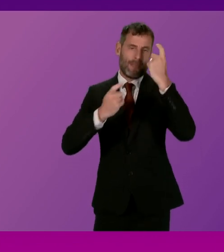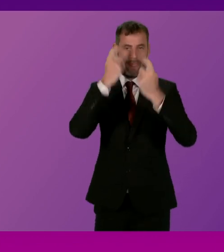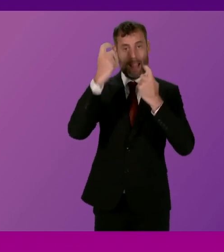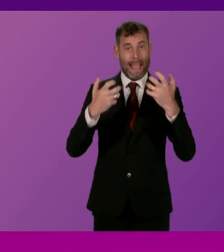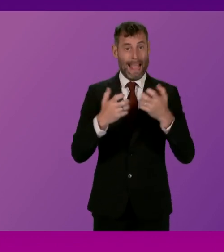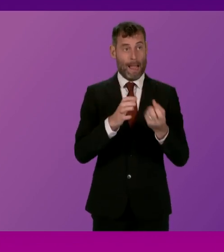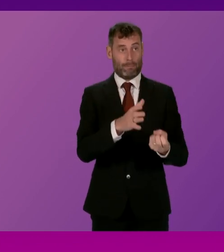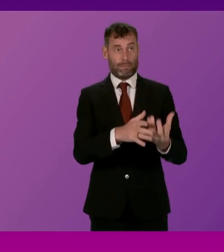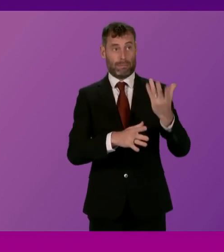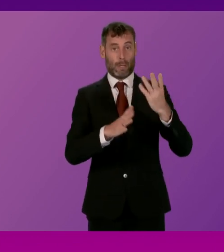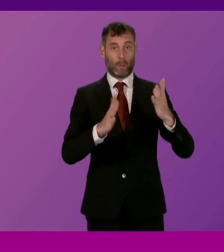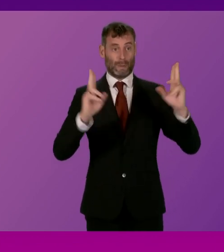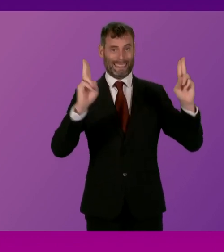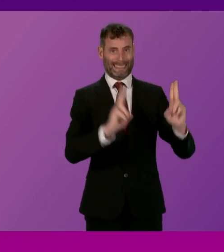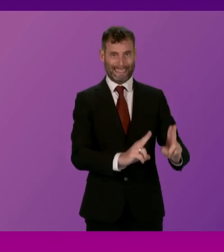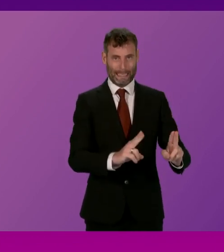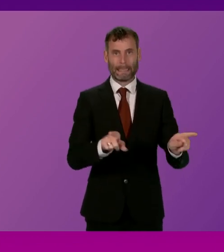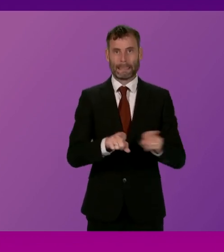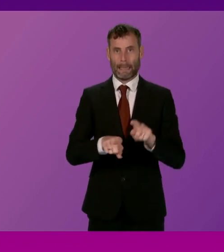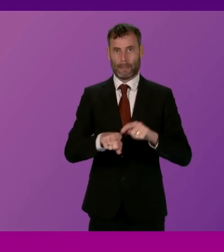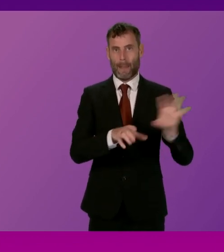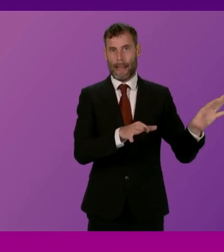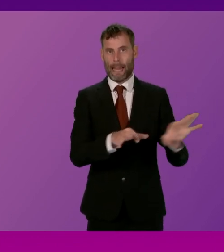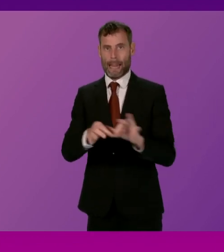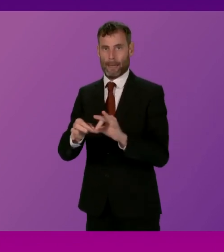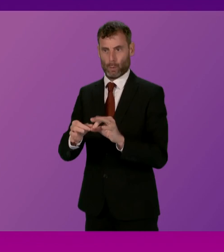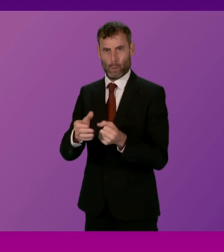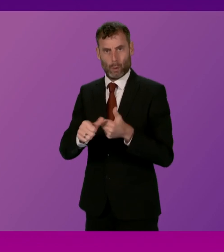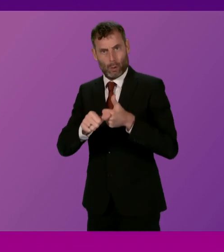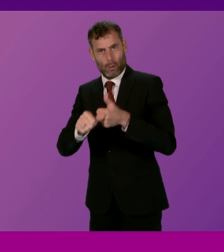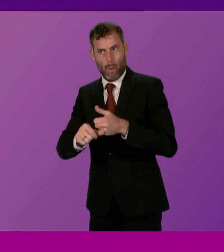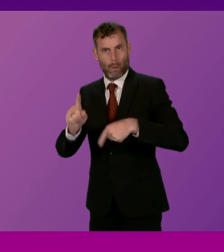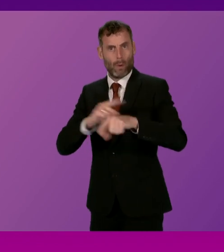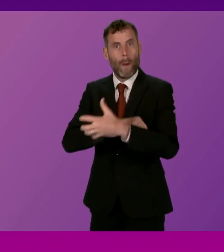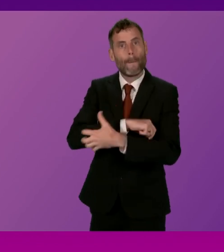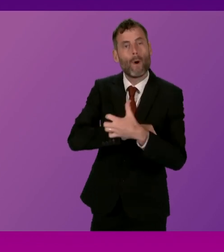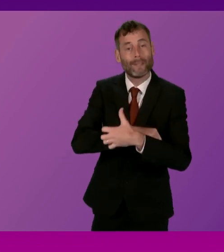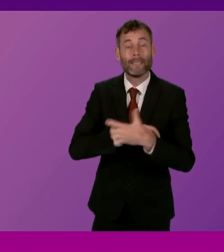A truly just transition to heat decarbonisation can help to reduce fuel poverty, through measures